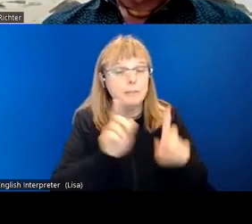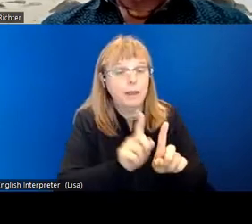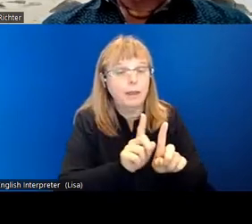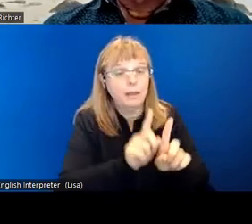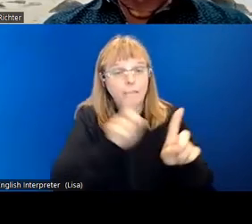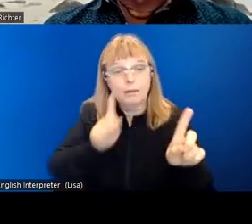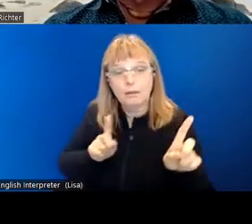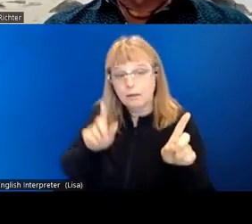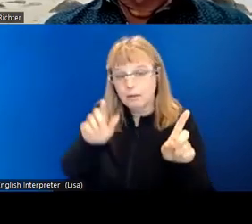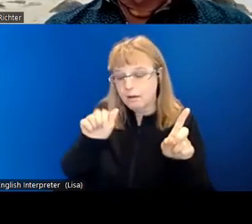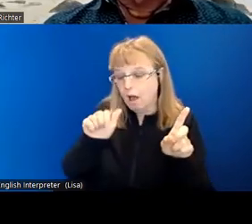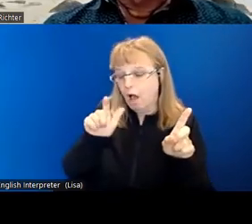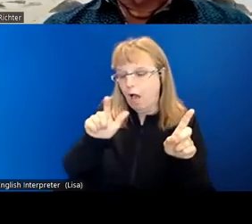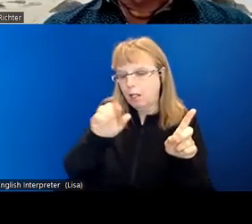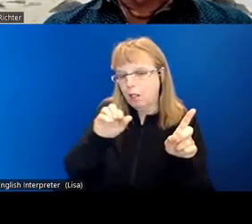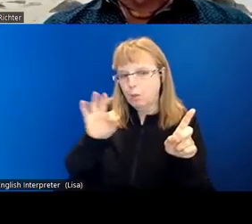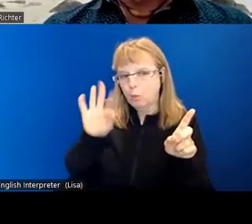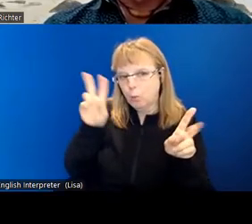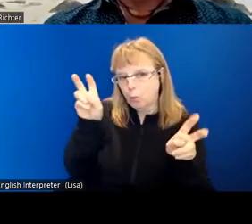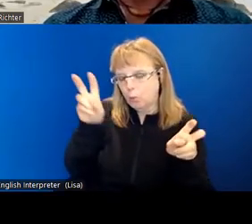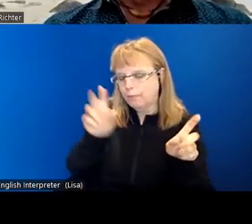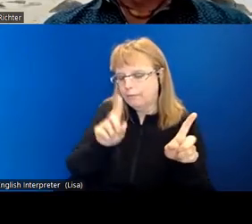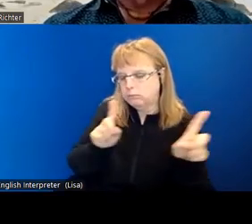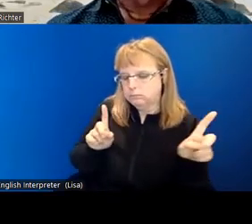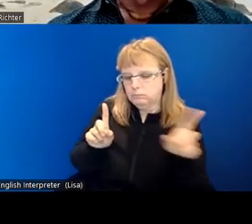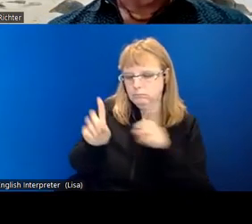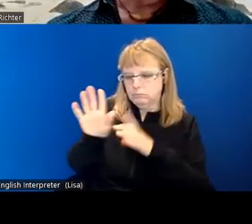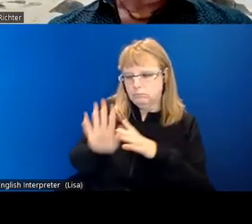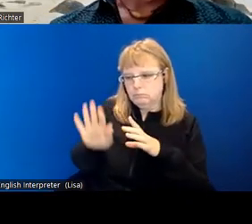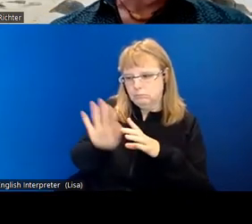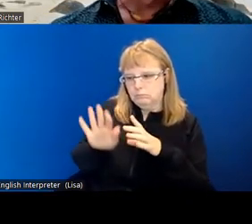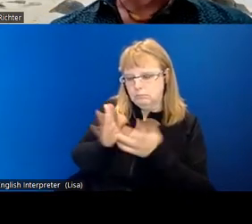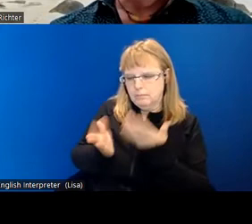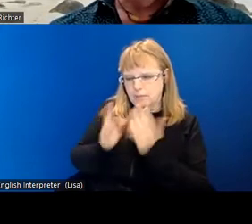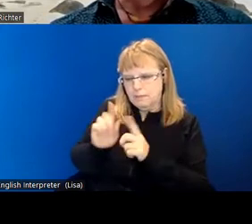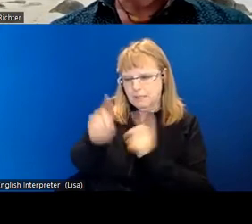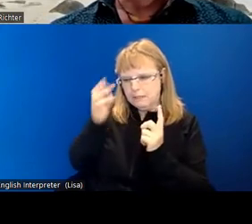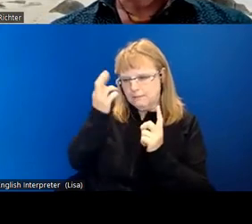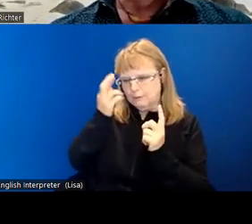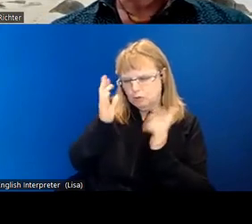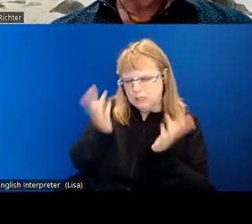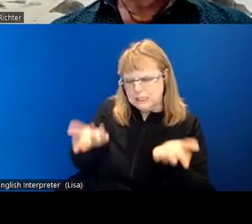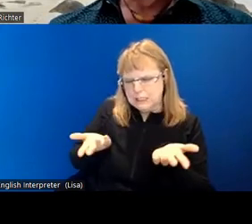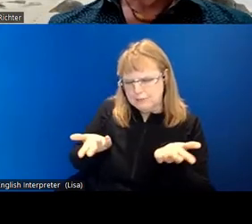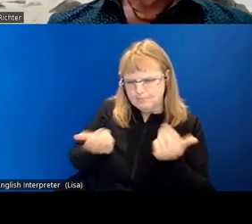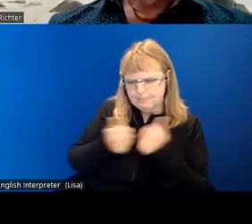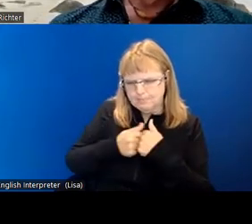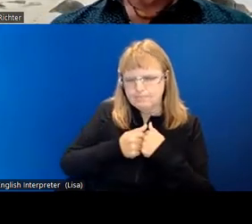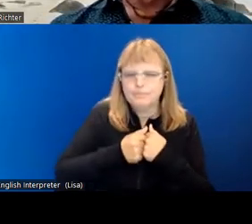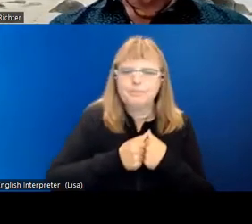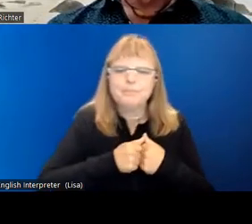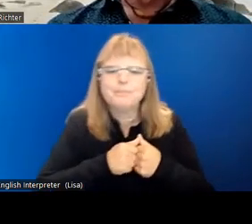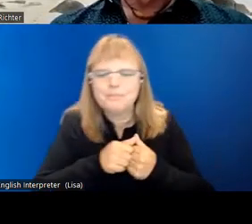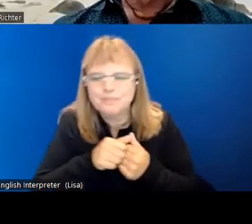and it's for a different reason. So, anyway. - Right. So I just want to ask one last question